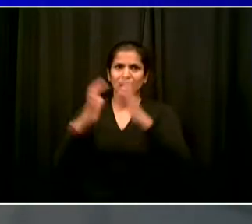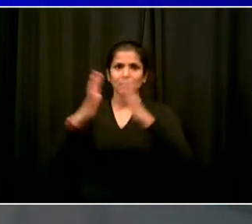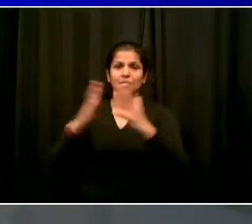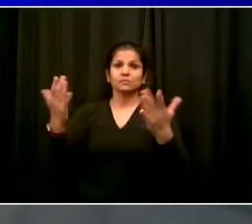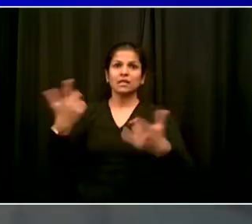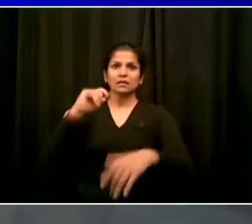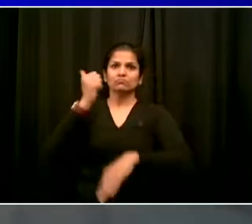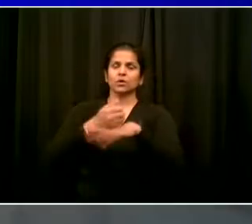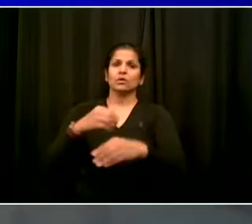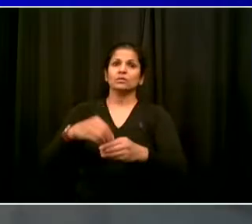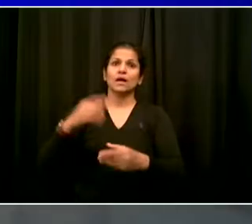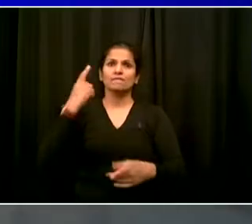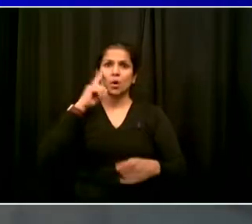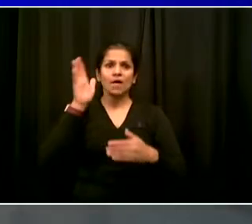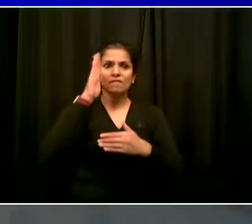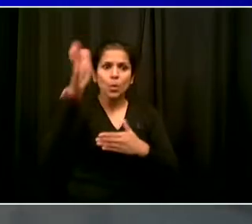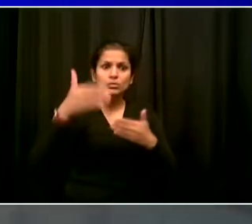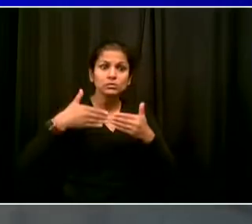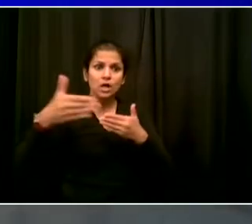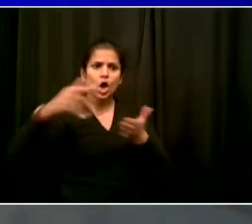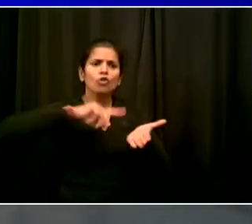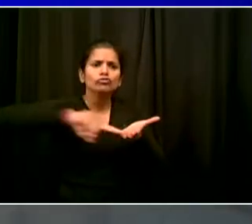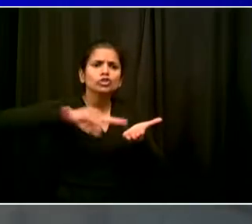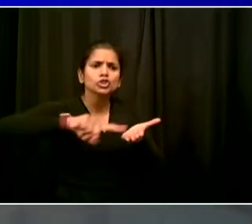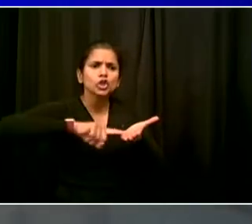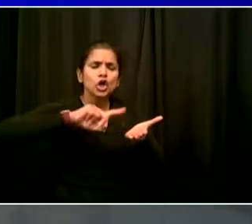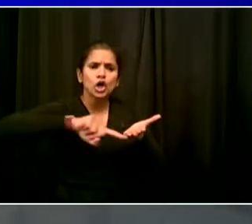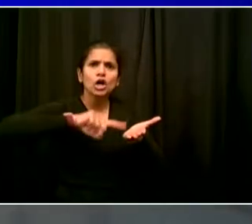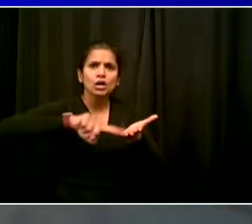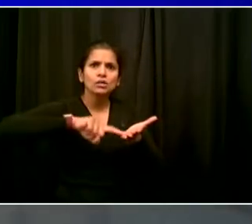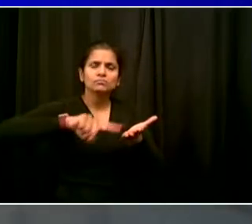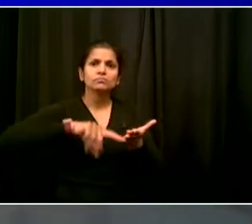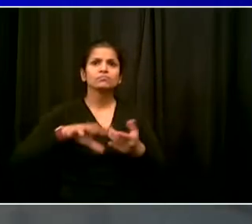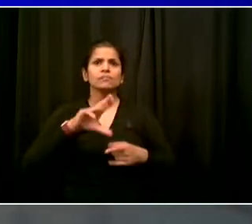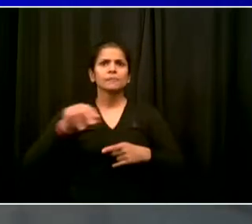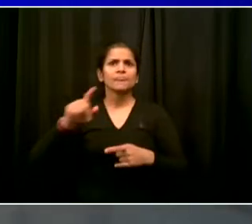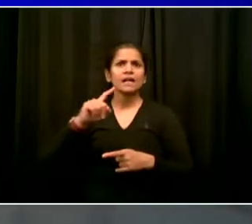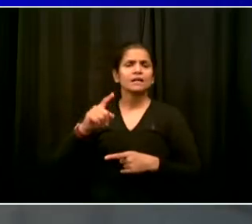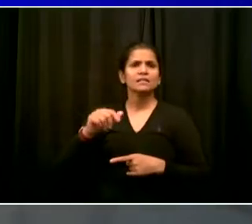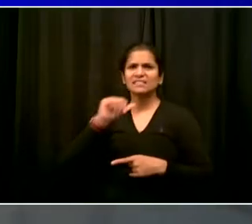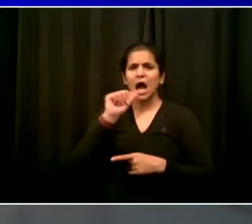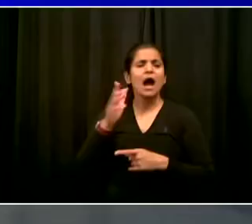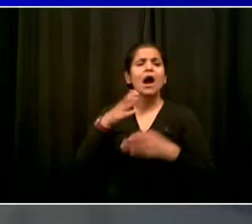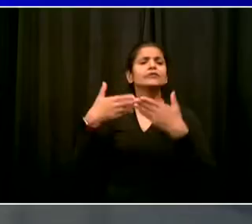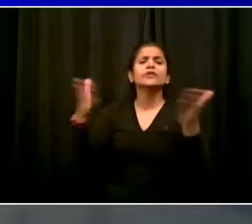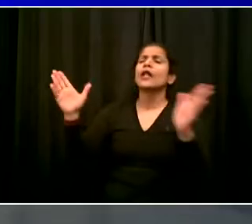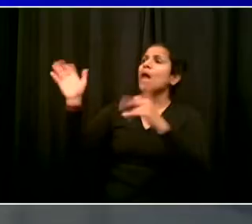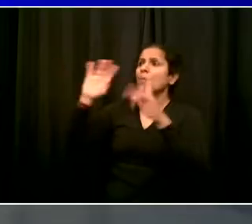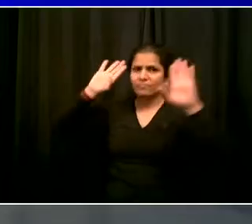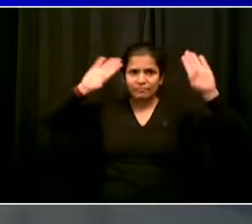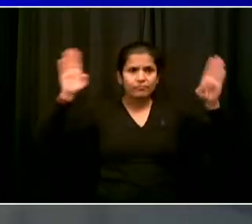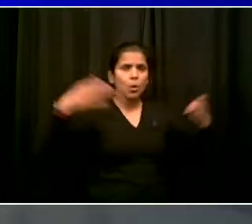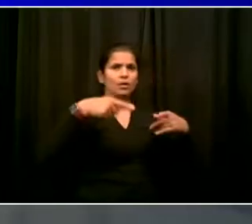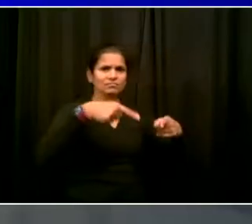NOW, LOOK, WE KNOW THATAT RESEAH IS NECESSARY IN UNPRECEDENTED WAYS.